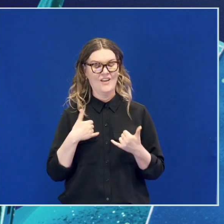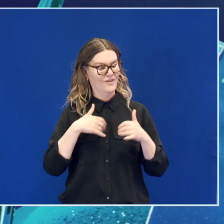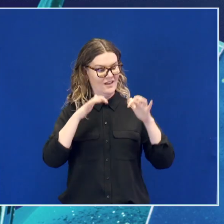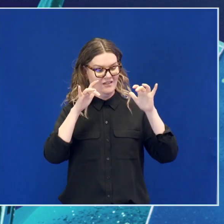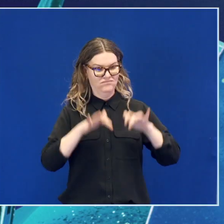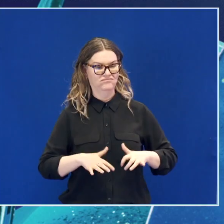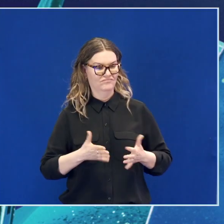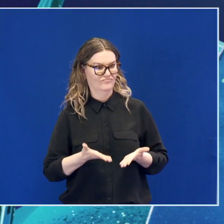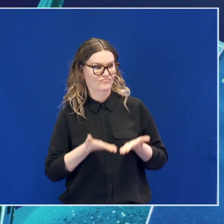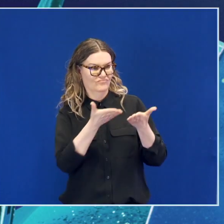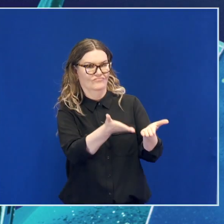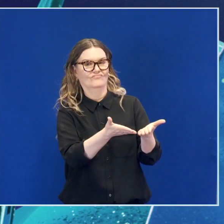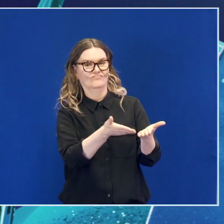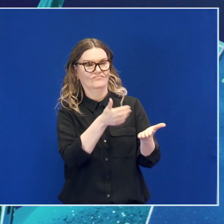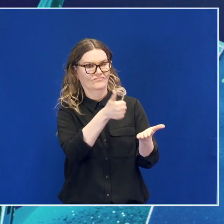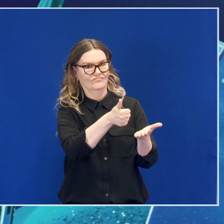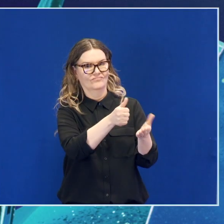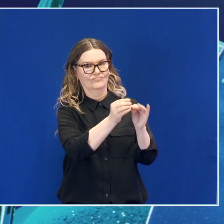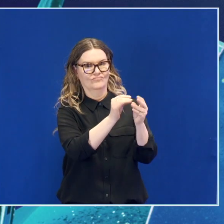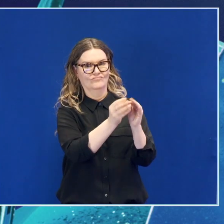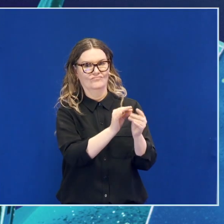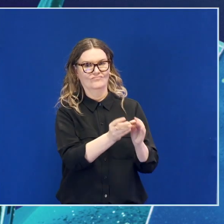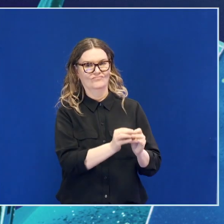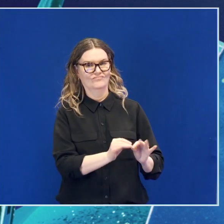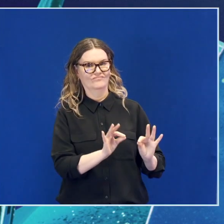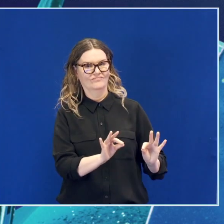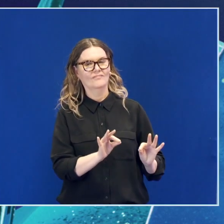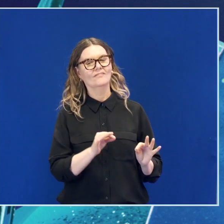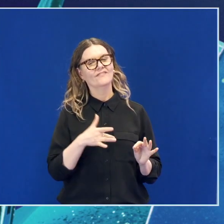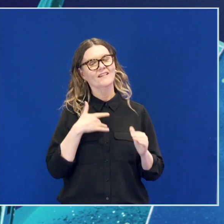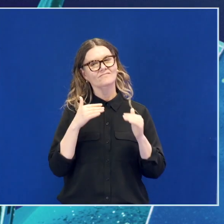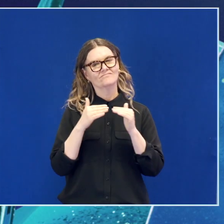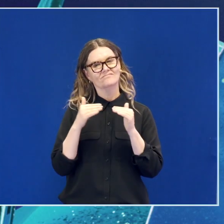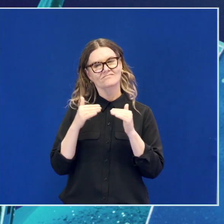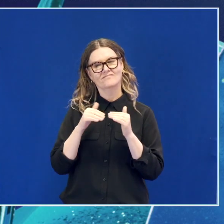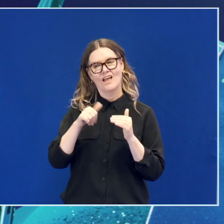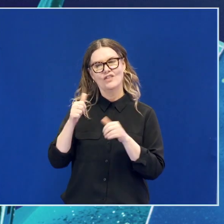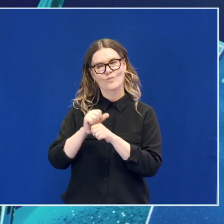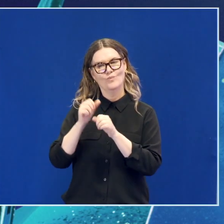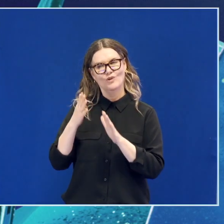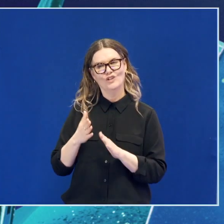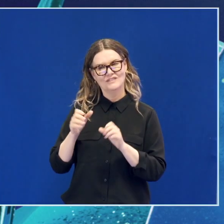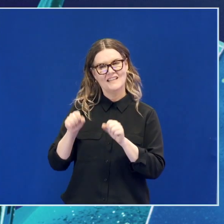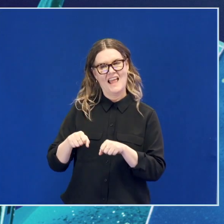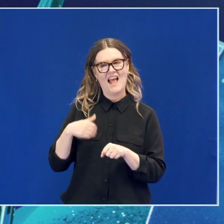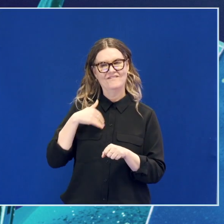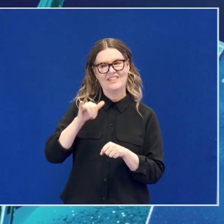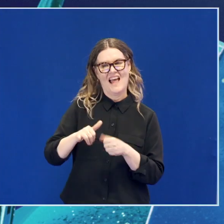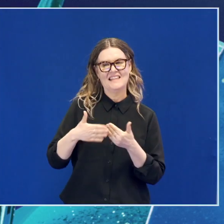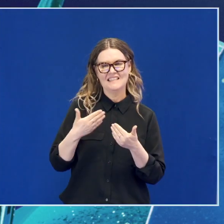It's greatly accelerated the iterative tasking that I have to perform every day.